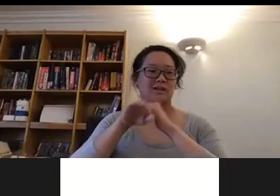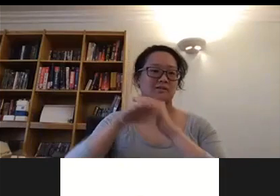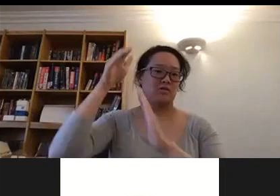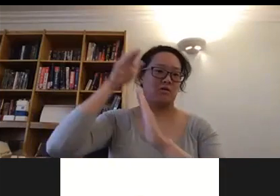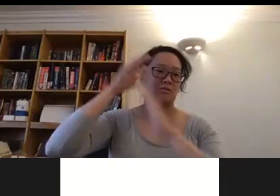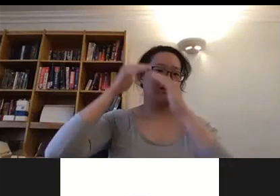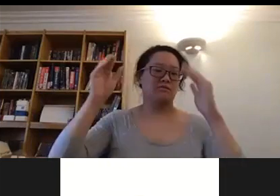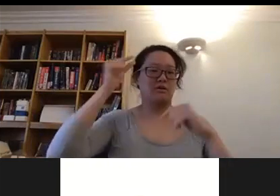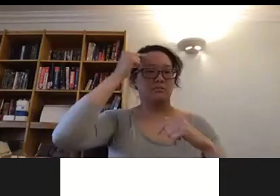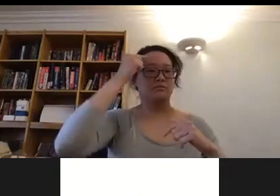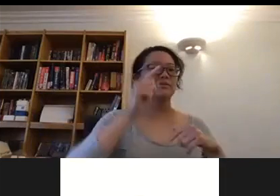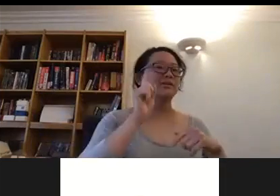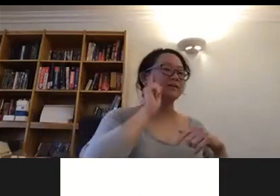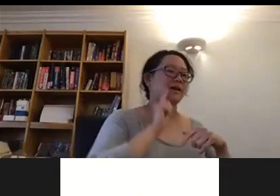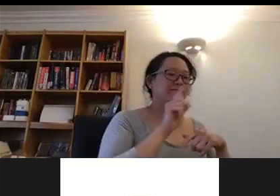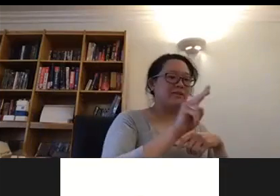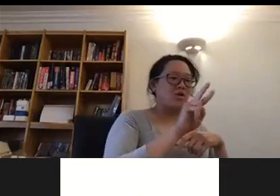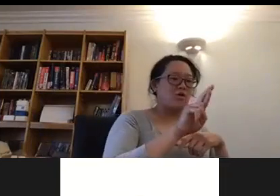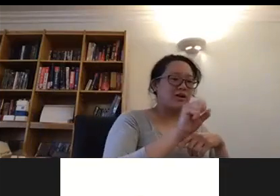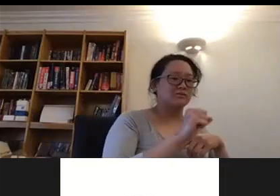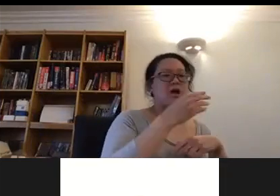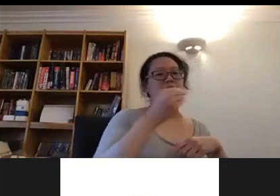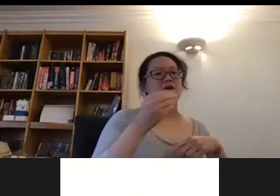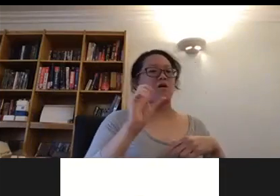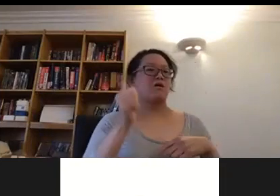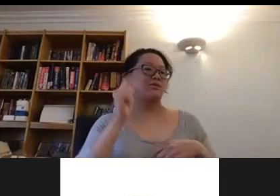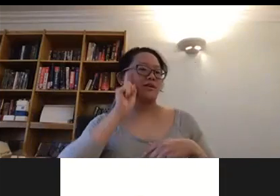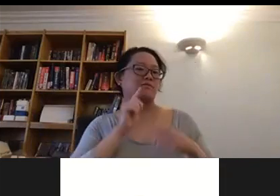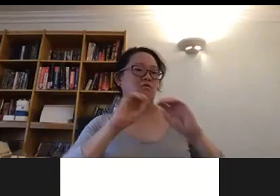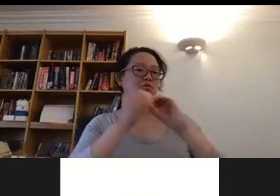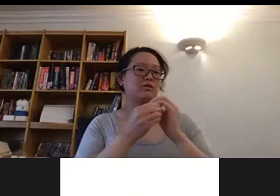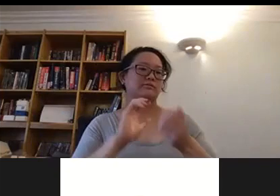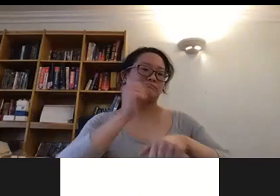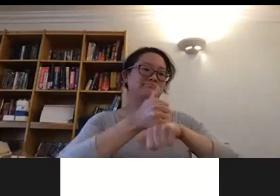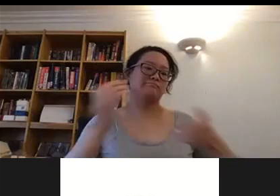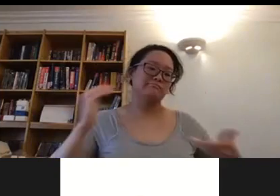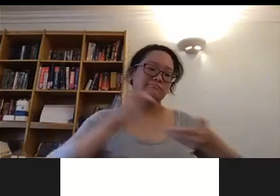So because there's no access at the highest level of the government, then Deaf